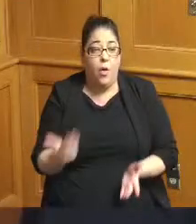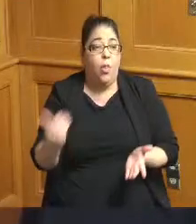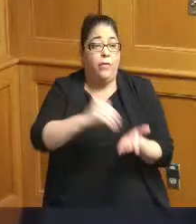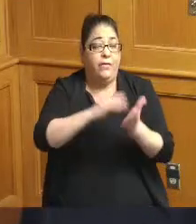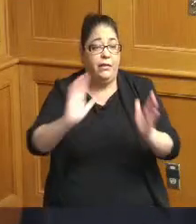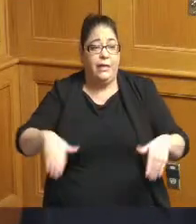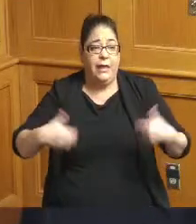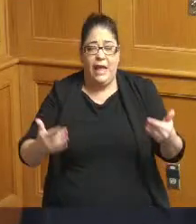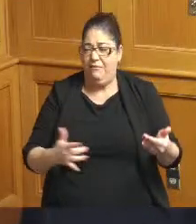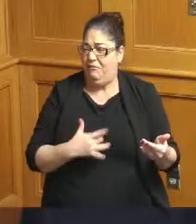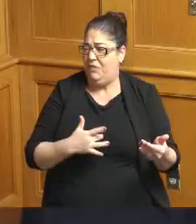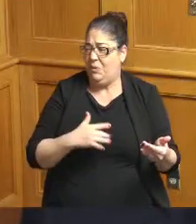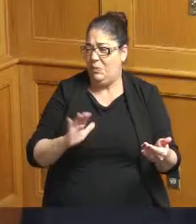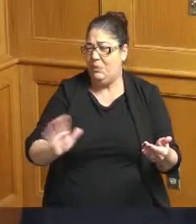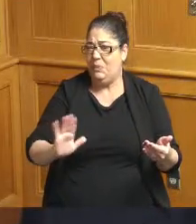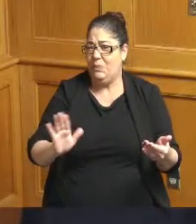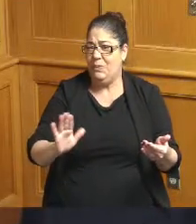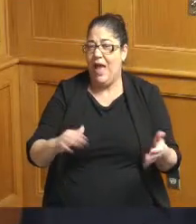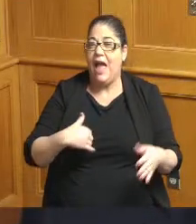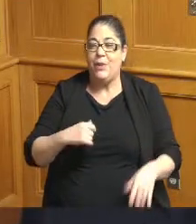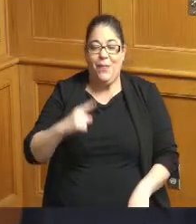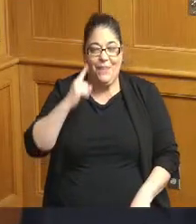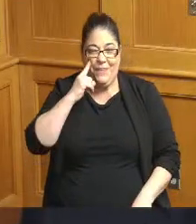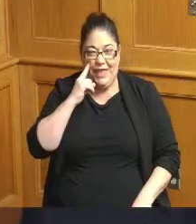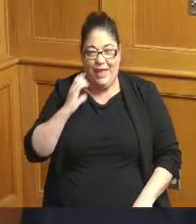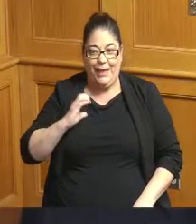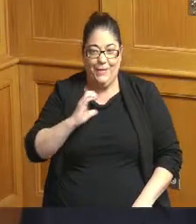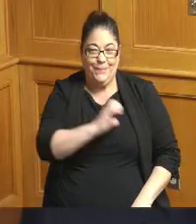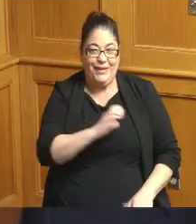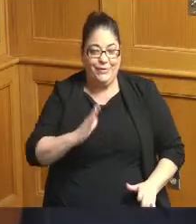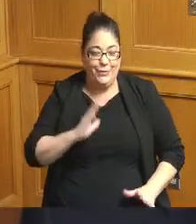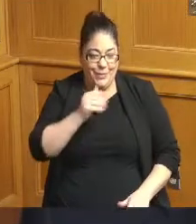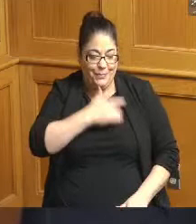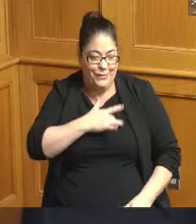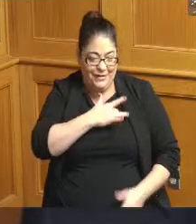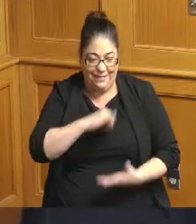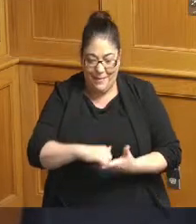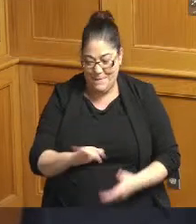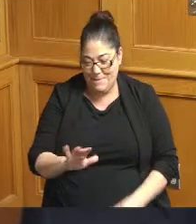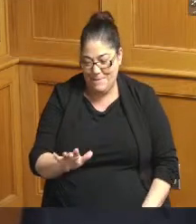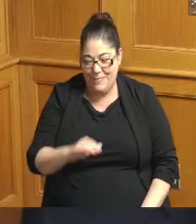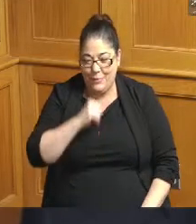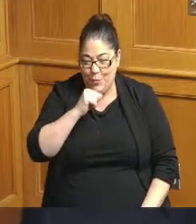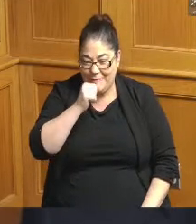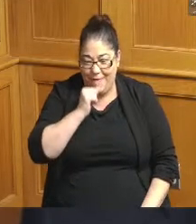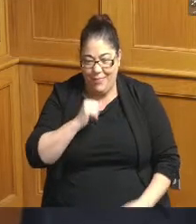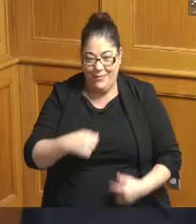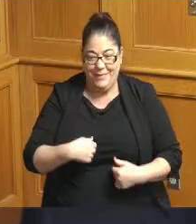that I would have tolerance from from the from the Board on that so I promise I won't do that